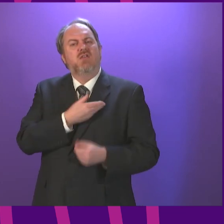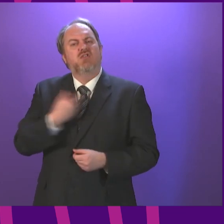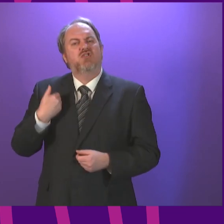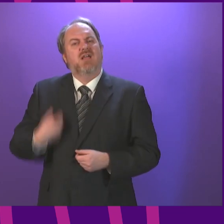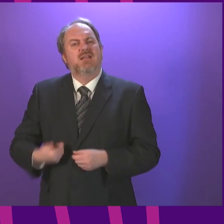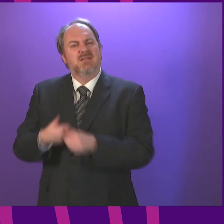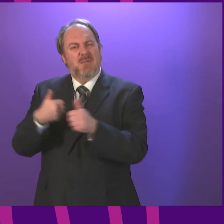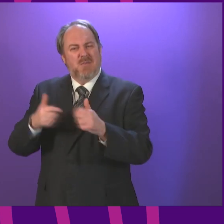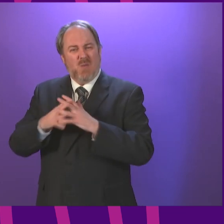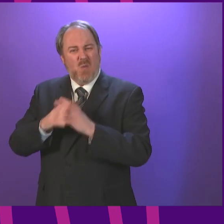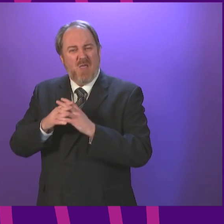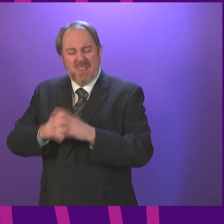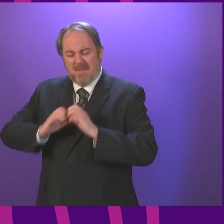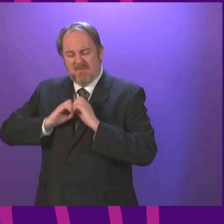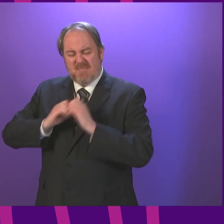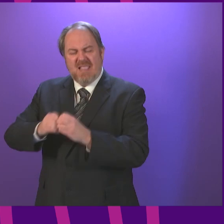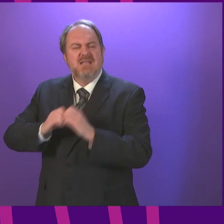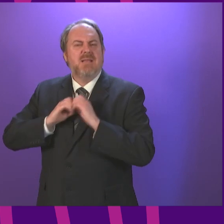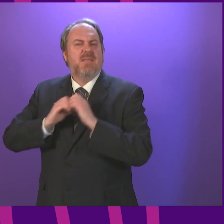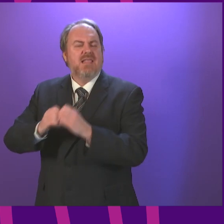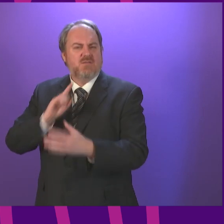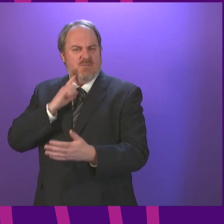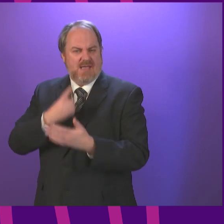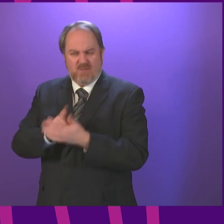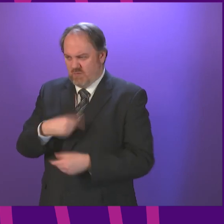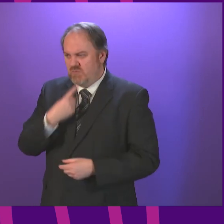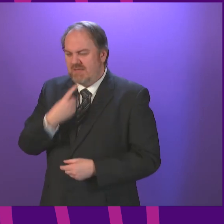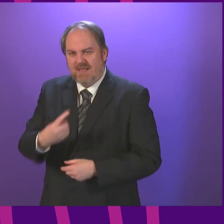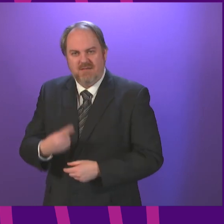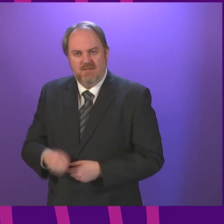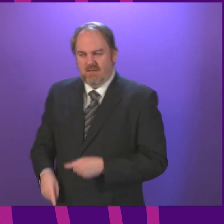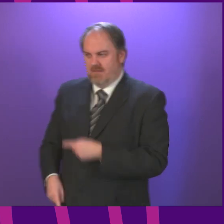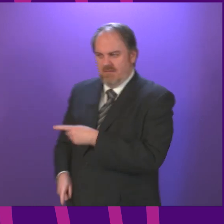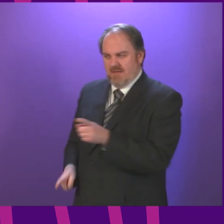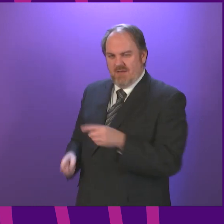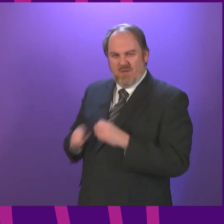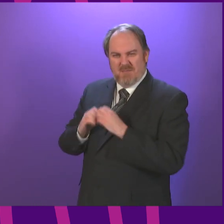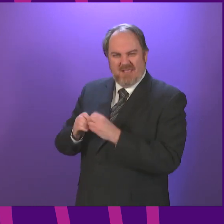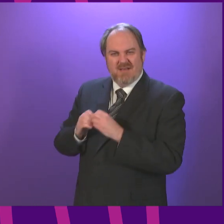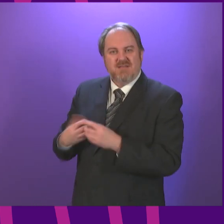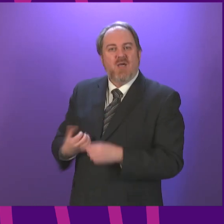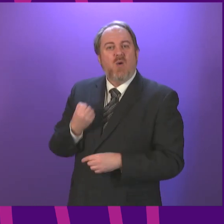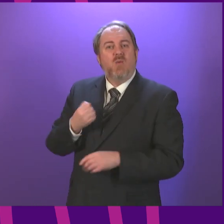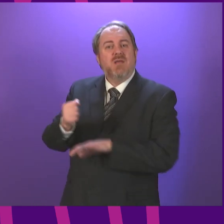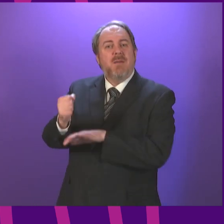it was worth billions of pounds. The company was not a billionaire; it owned a pub in Oxford.